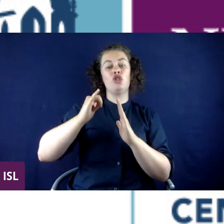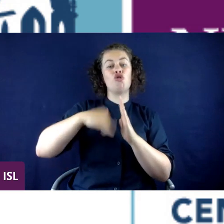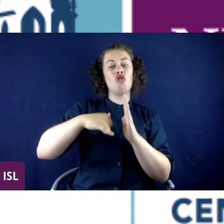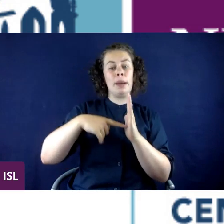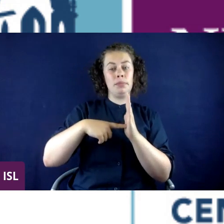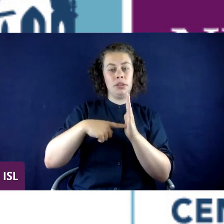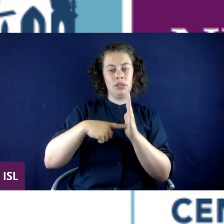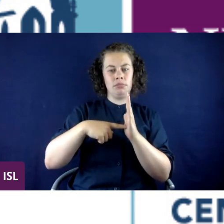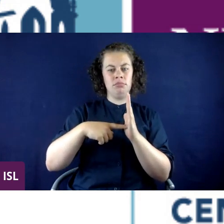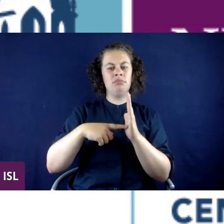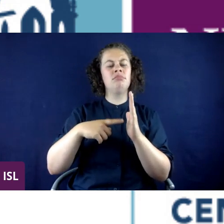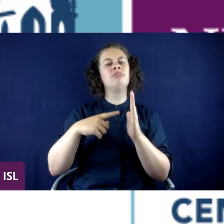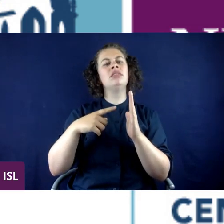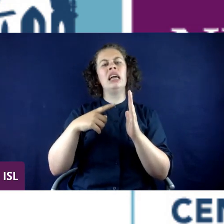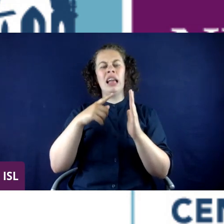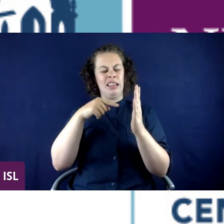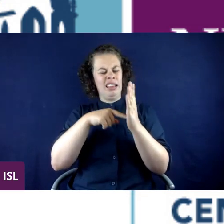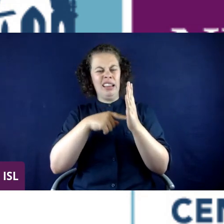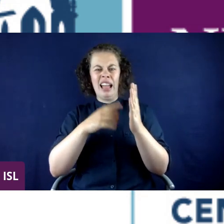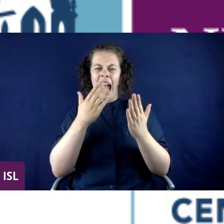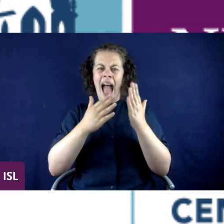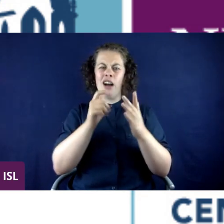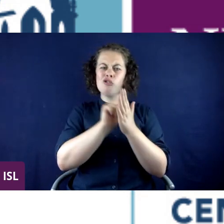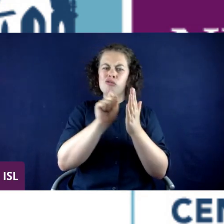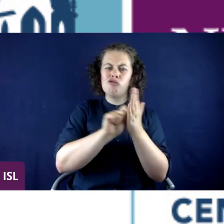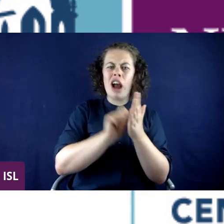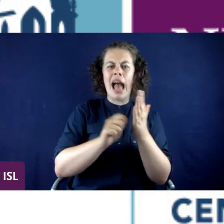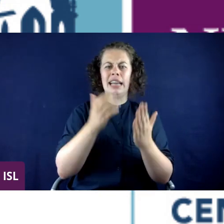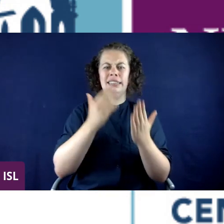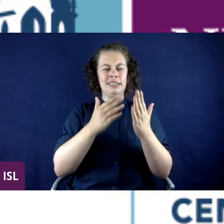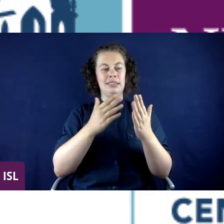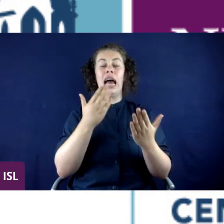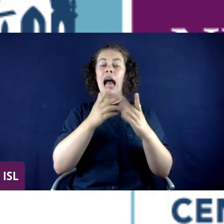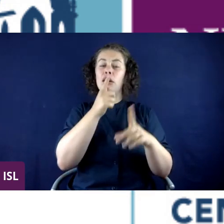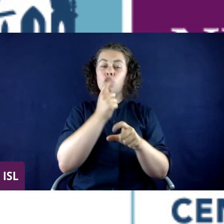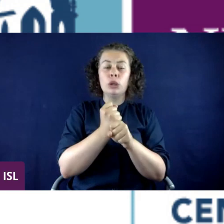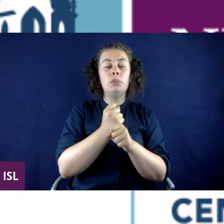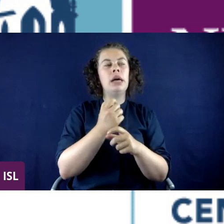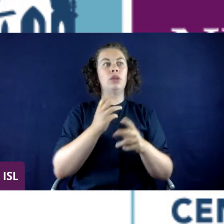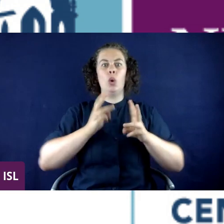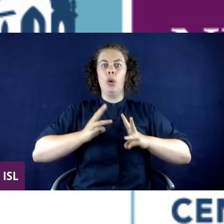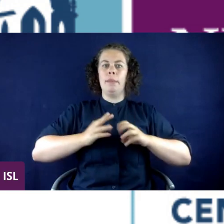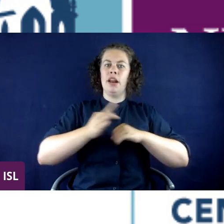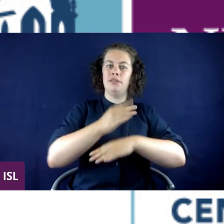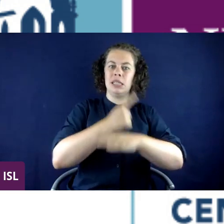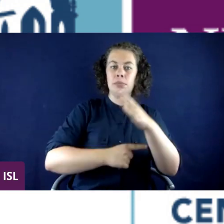, retain popular narratives. Women with disabilities as producers of art , being treated as producers of art.